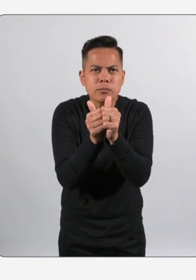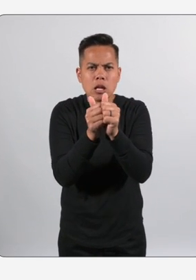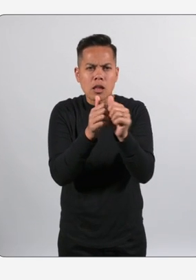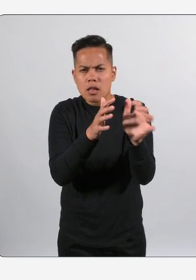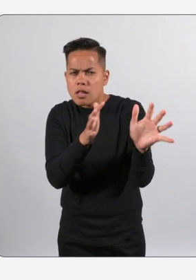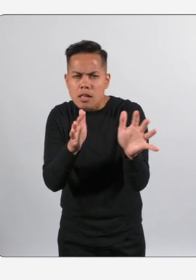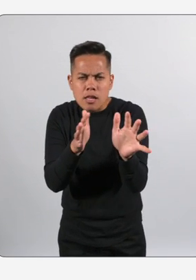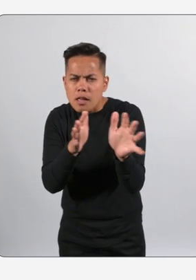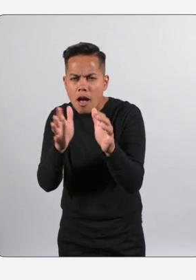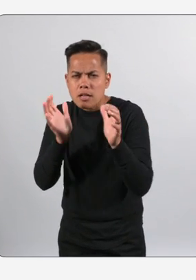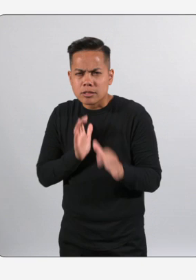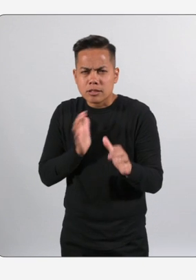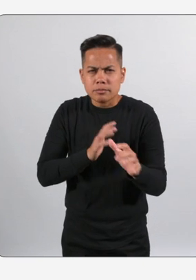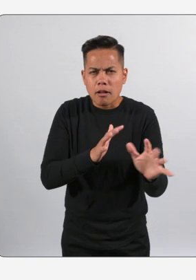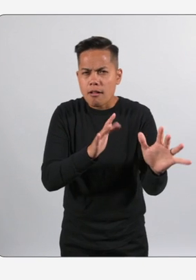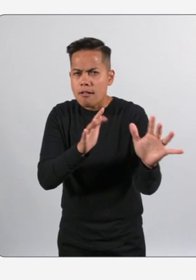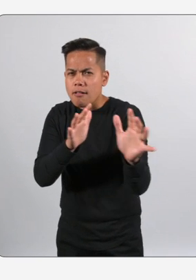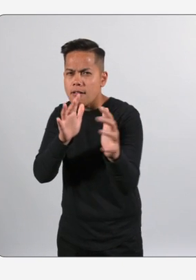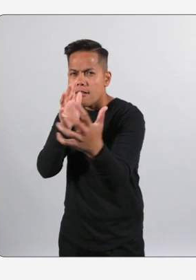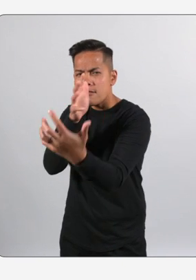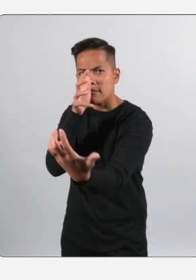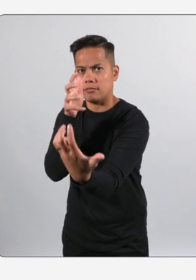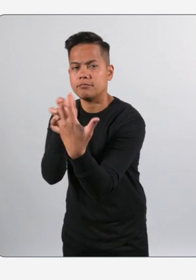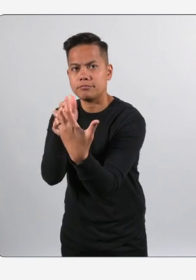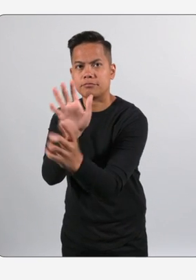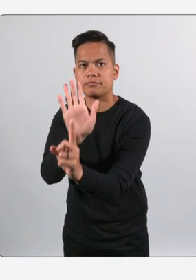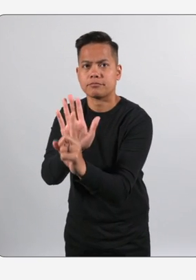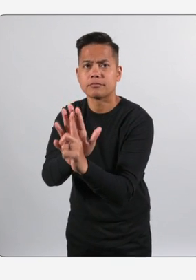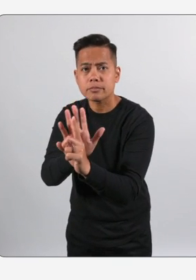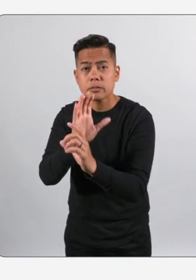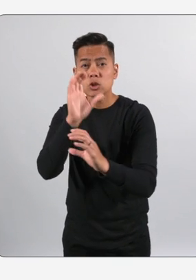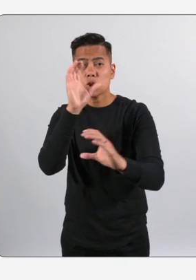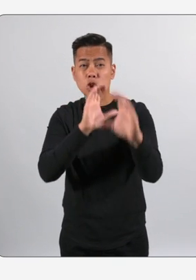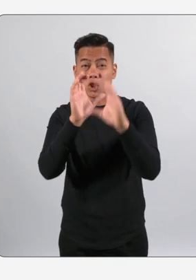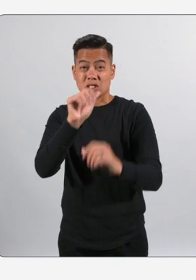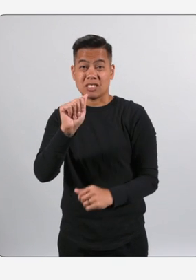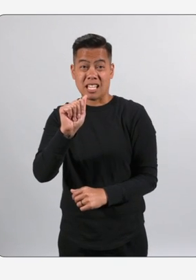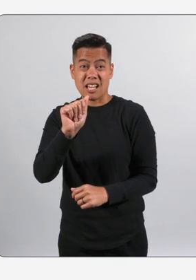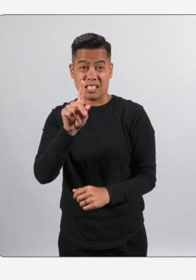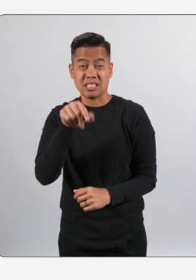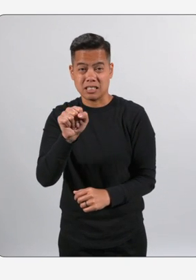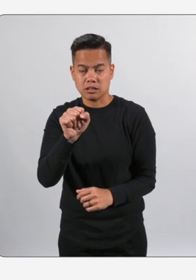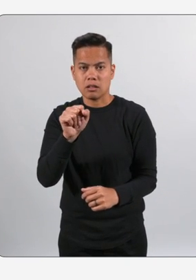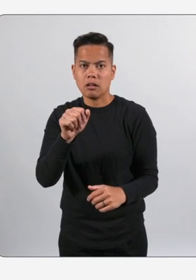consumer journeys from AI native Search Ads to the latest PMax innovations.